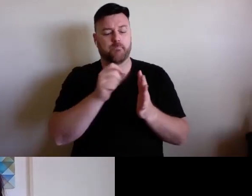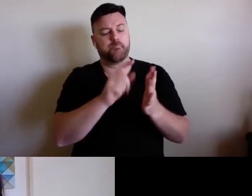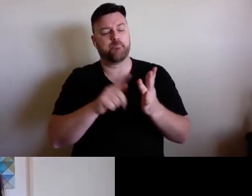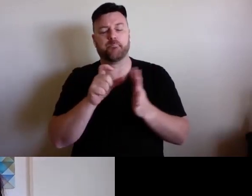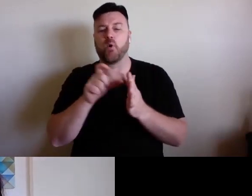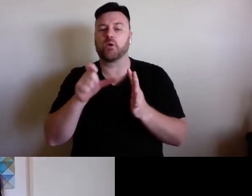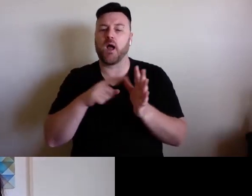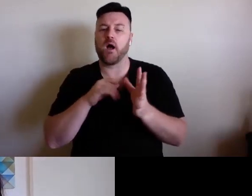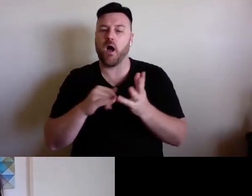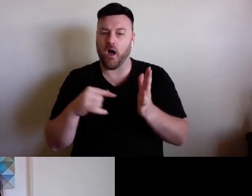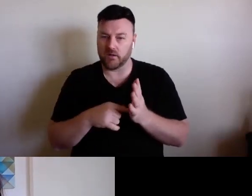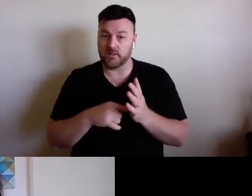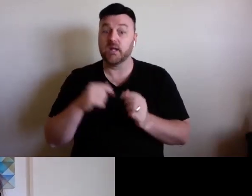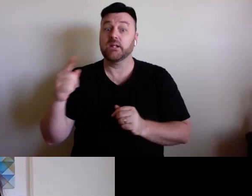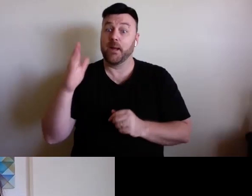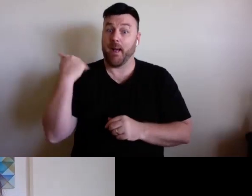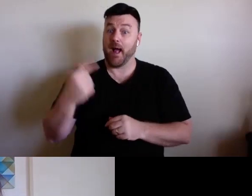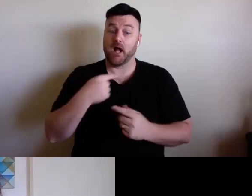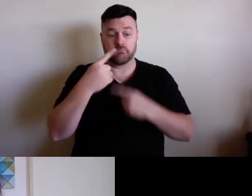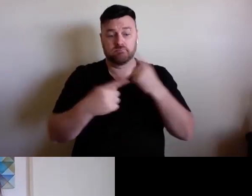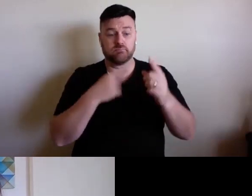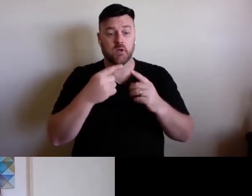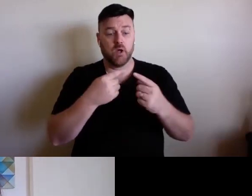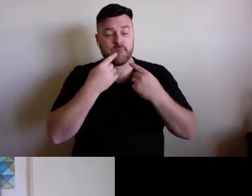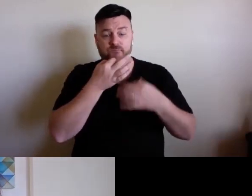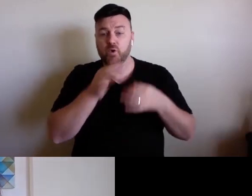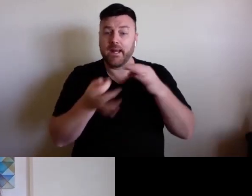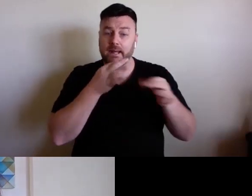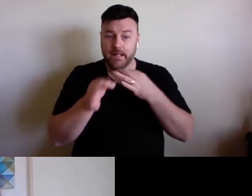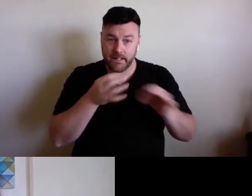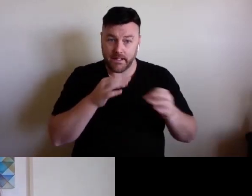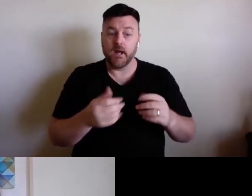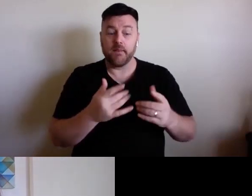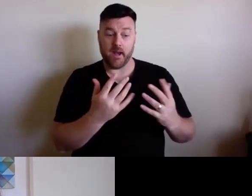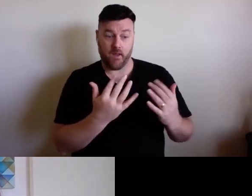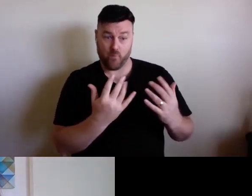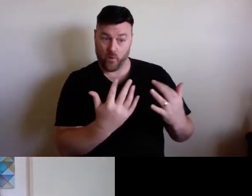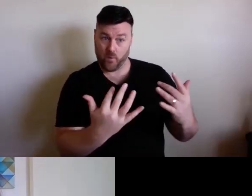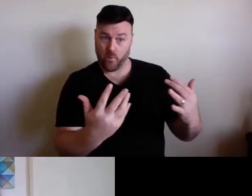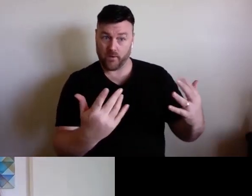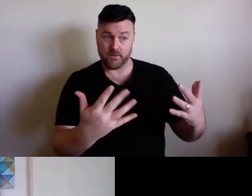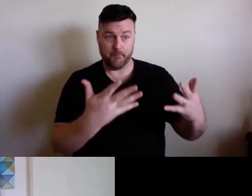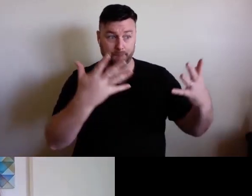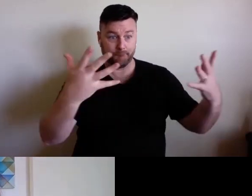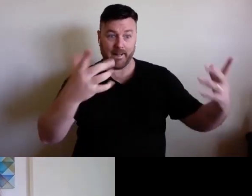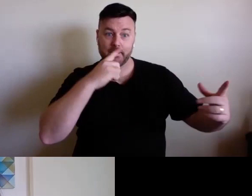to ask to be Patreon donors? You know, I think there are sort of - and a lot of platforms have this in-built. If you look at - I was